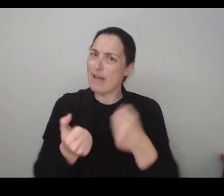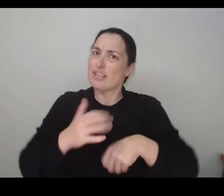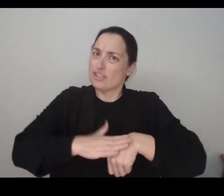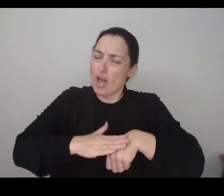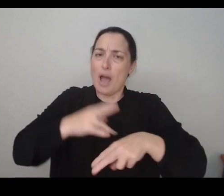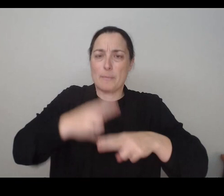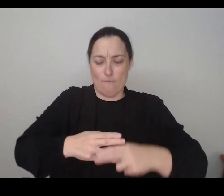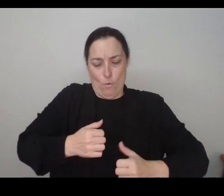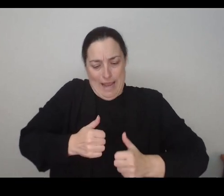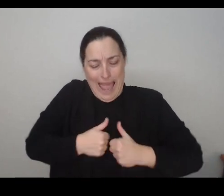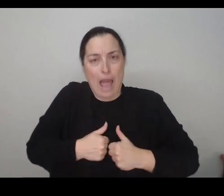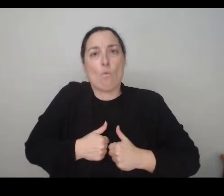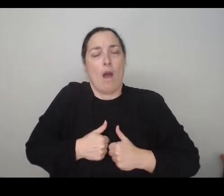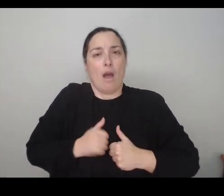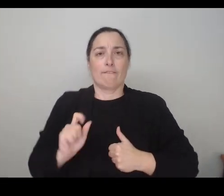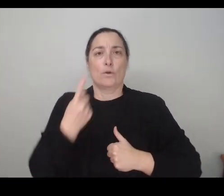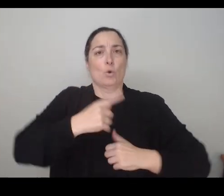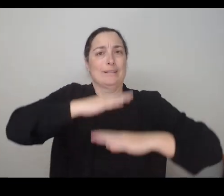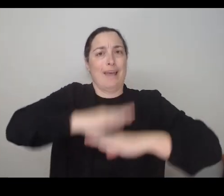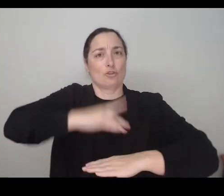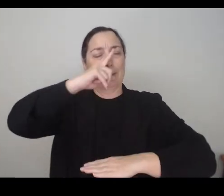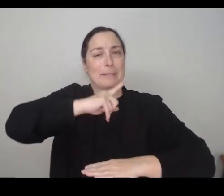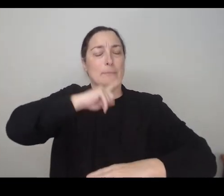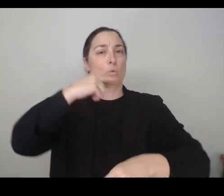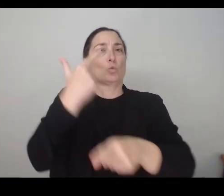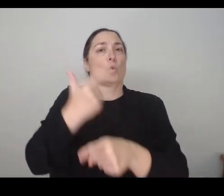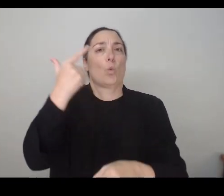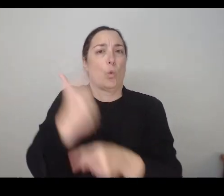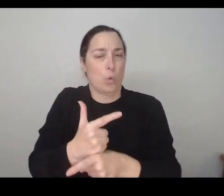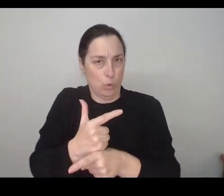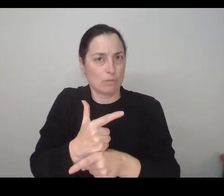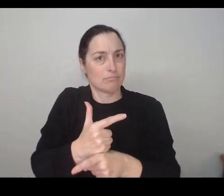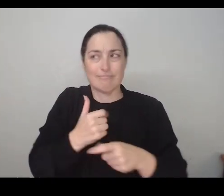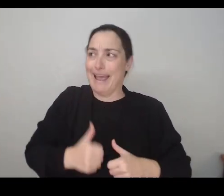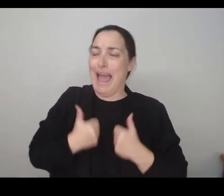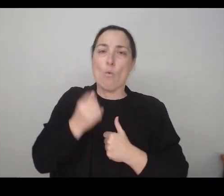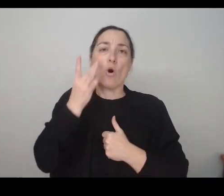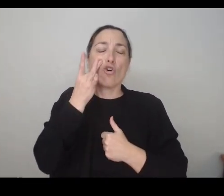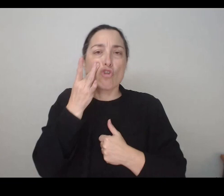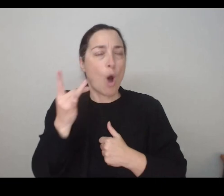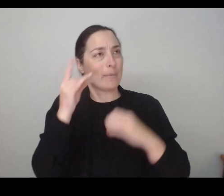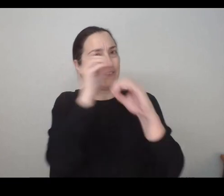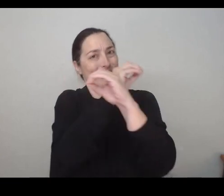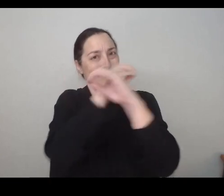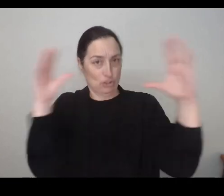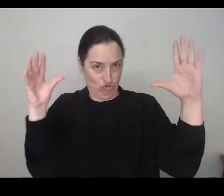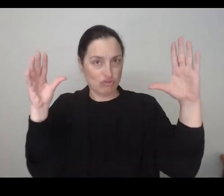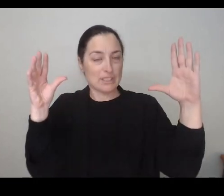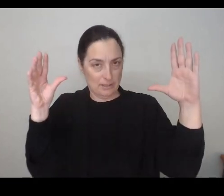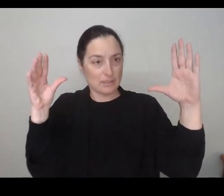Time has come for us to share our common visions and in particular, the deep attachment to the earth